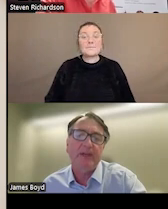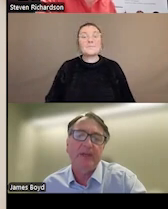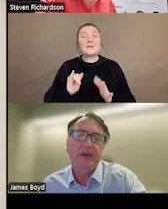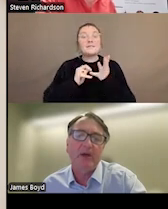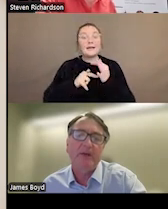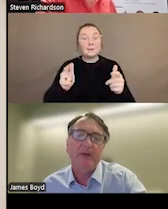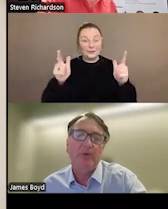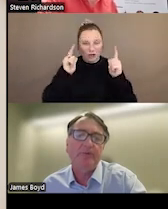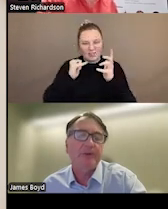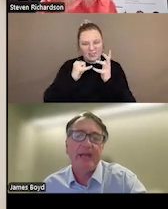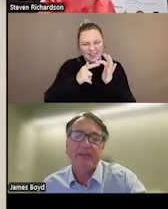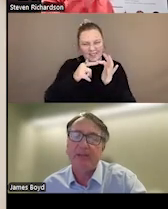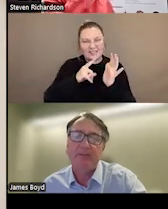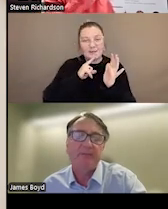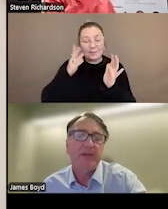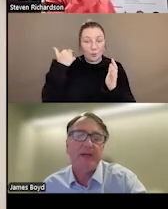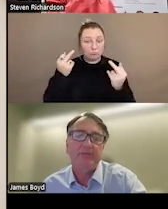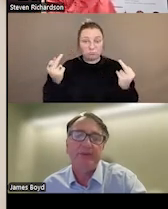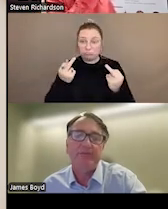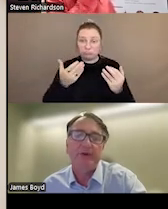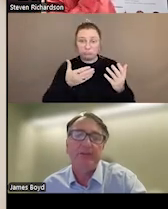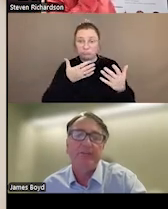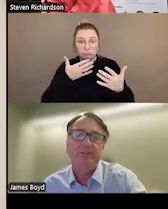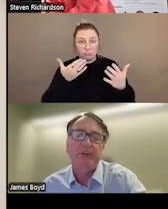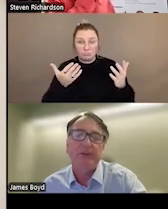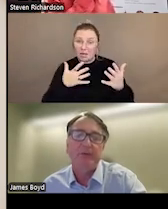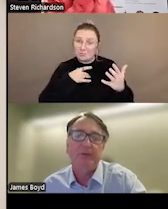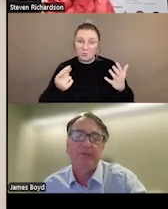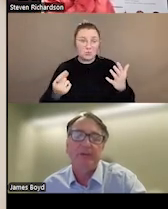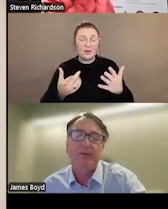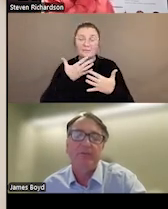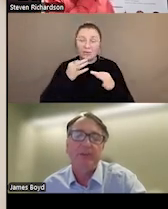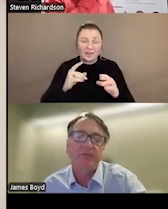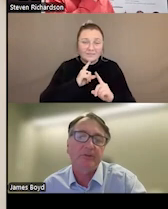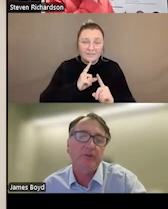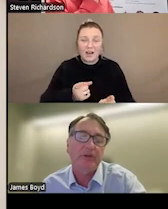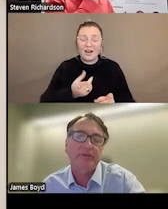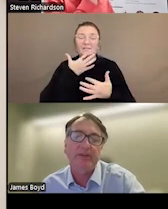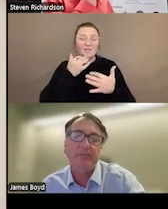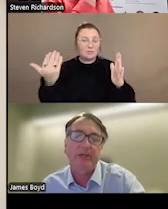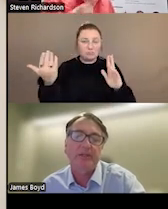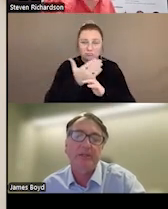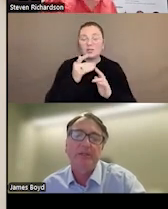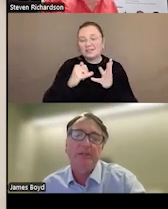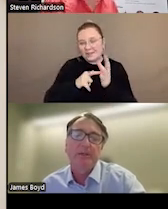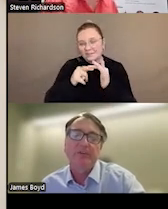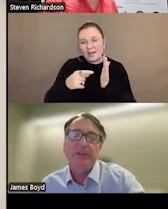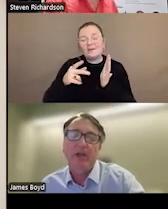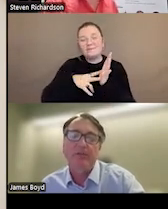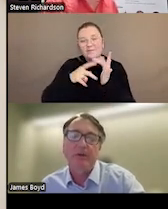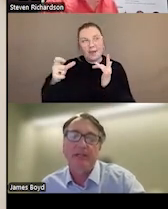said are available. Free access, free advice. So there is Steven in Victoria and Tasmania, Michelle